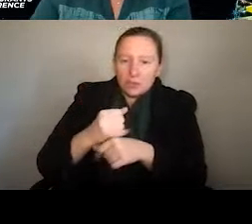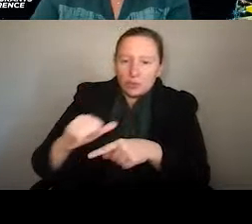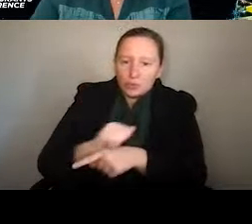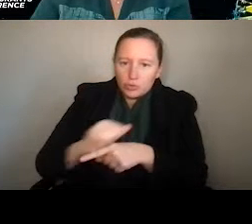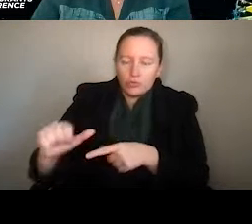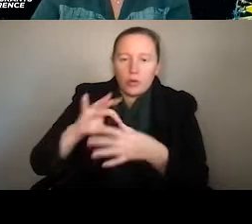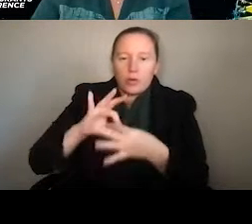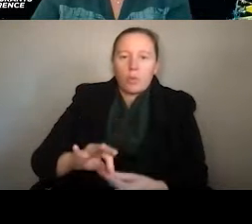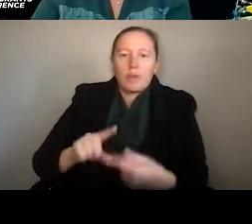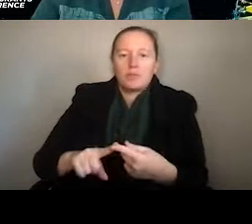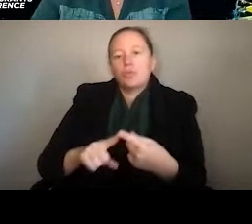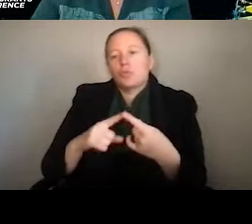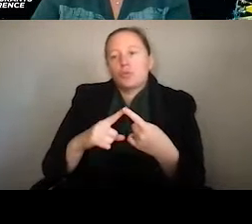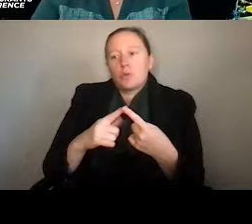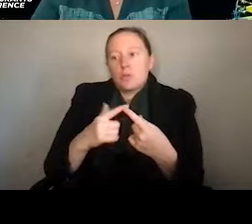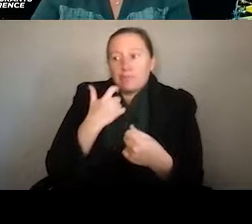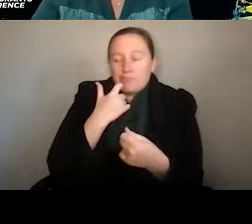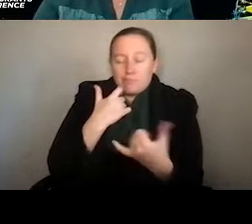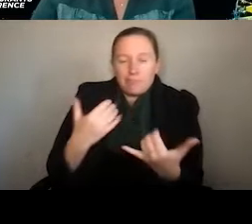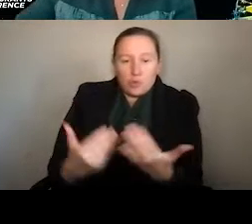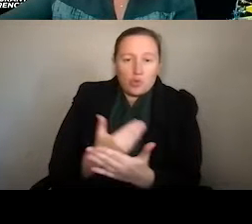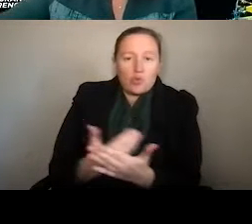cutting edge research techniques and conferences.